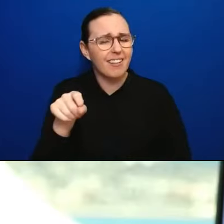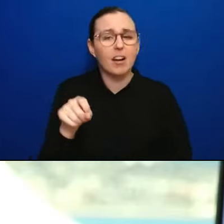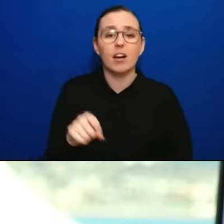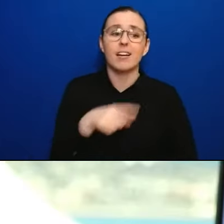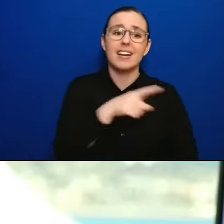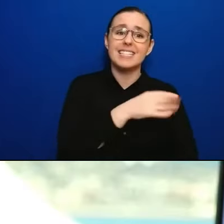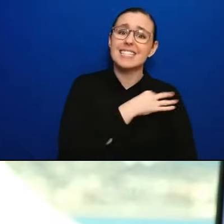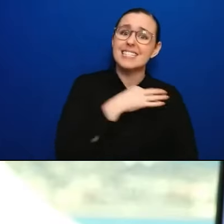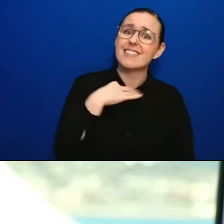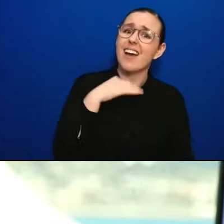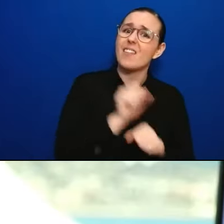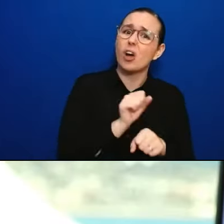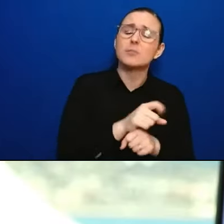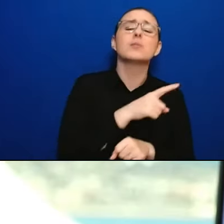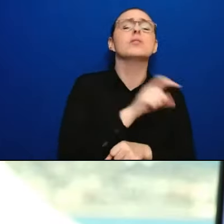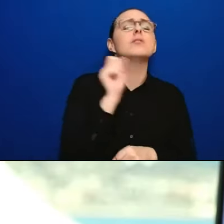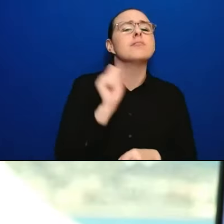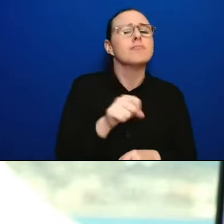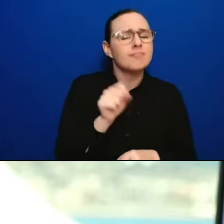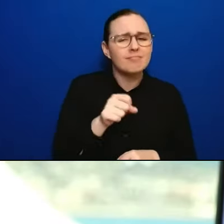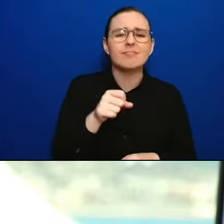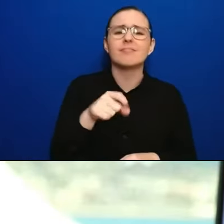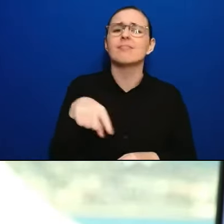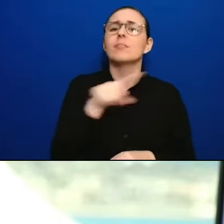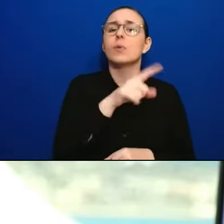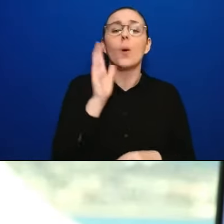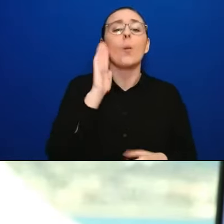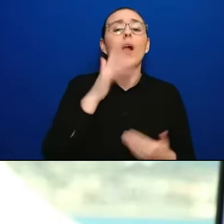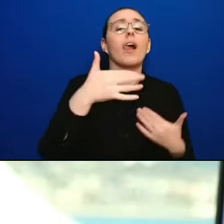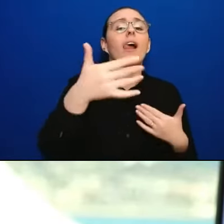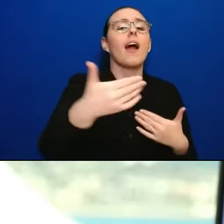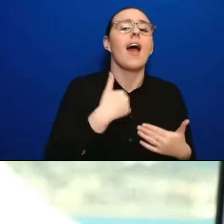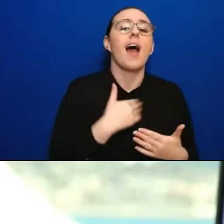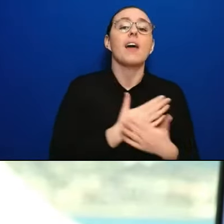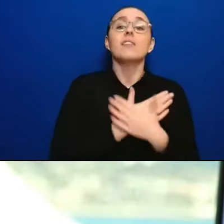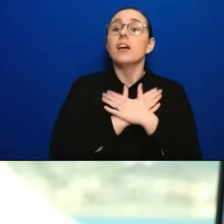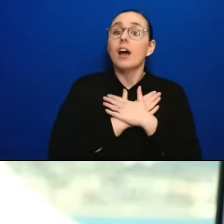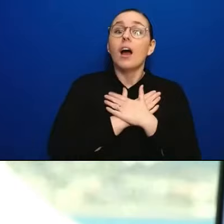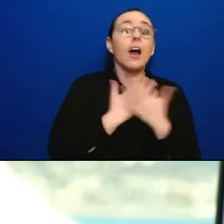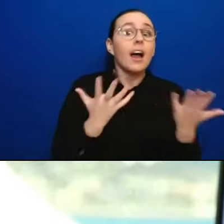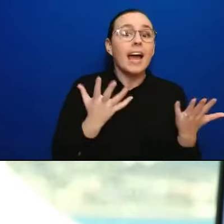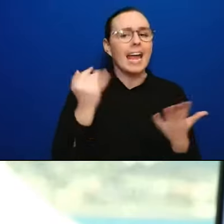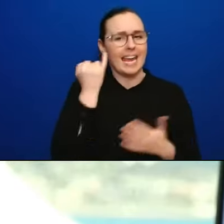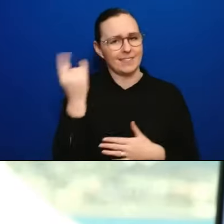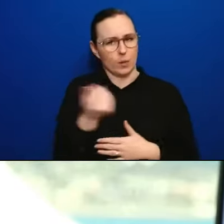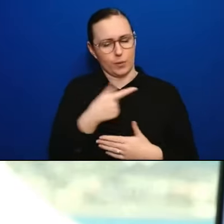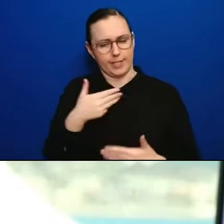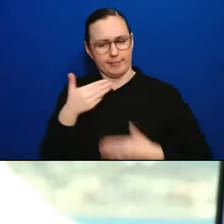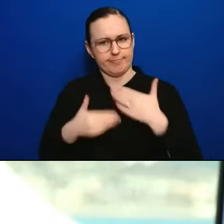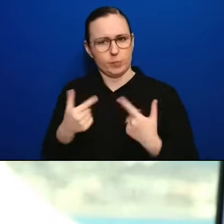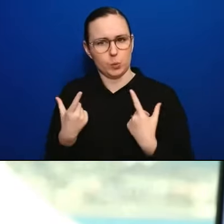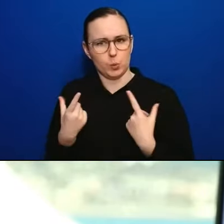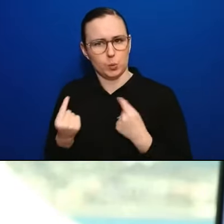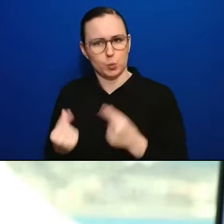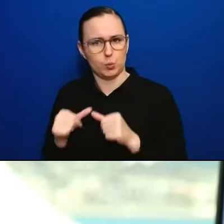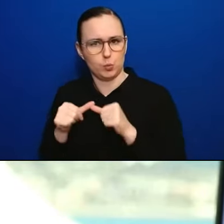Healthcare workers and teams will get the respite they need from COVID's current push and